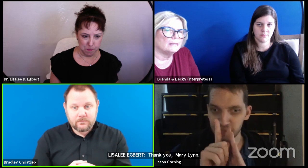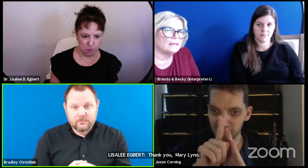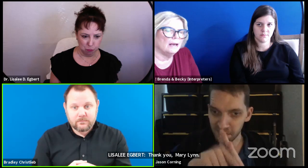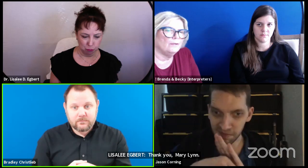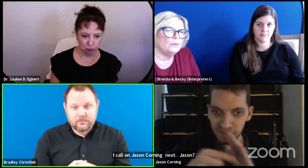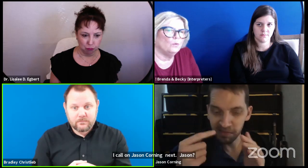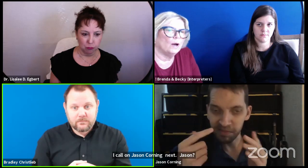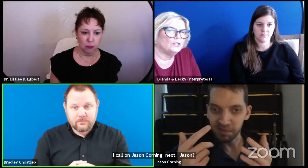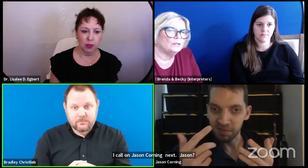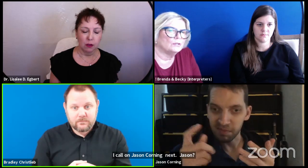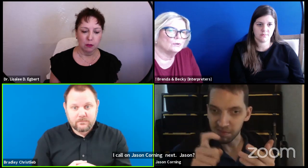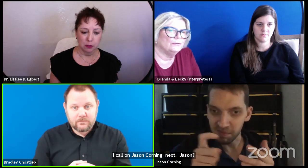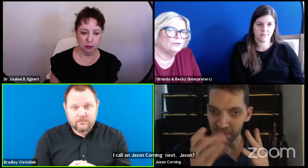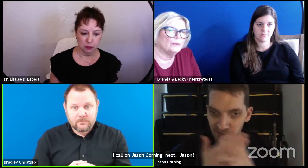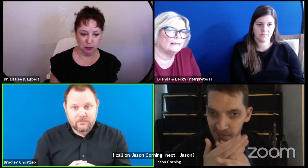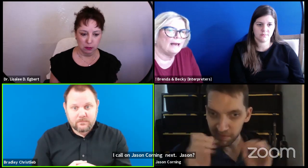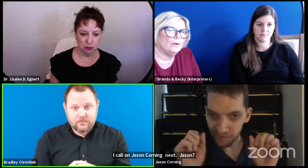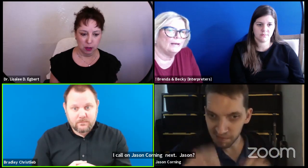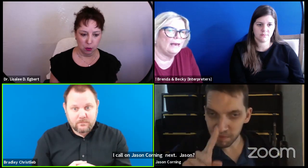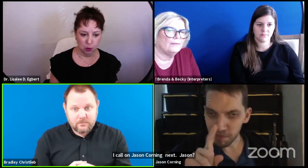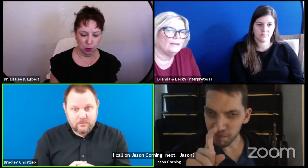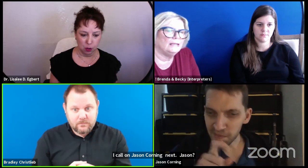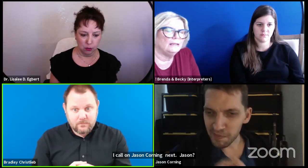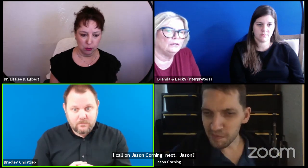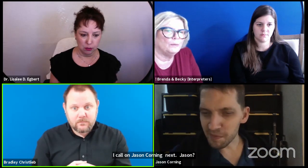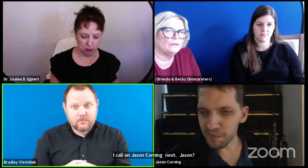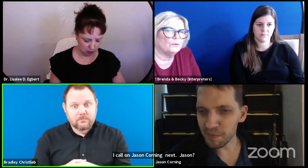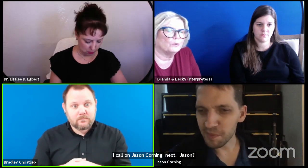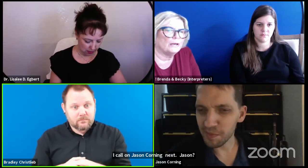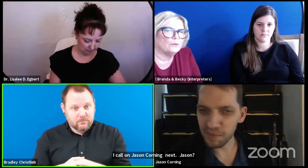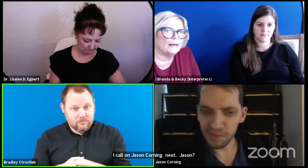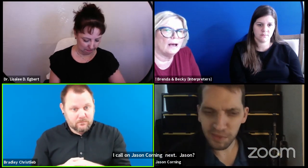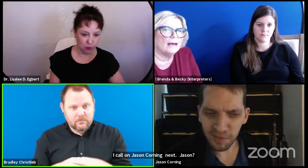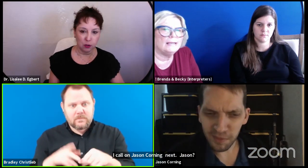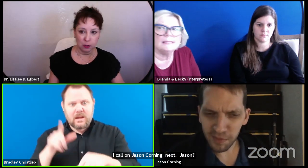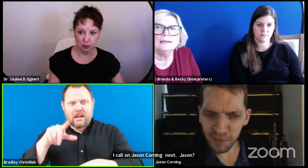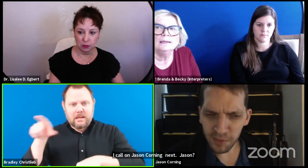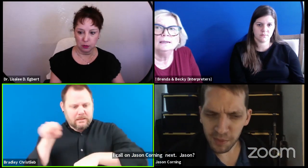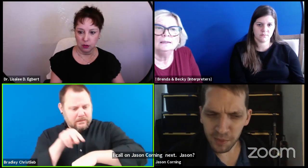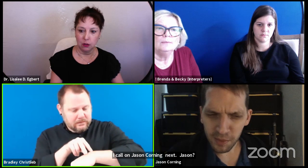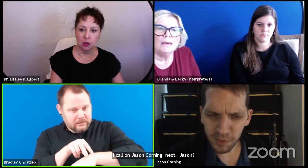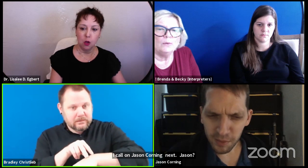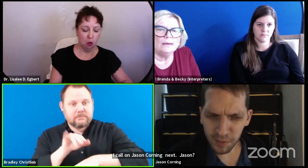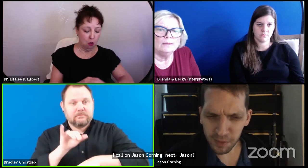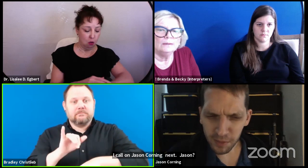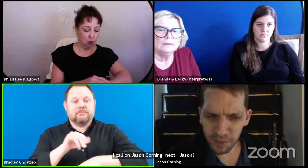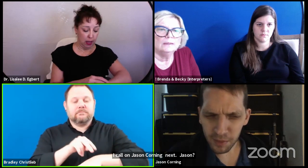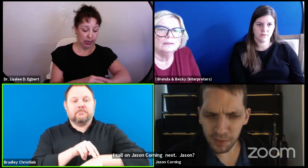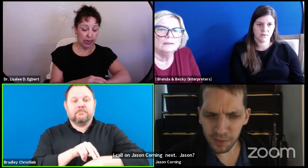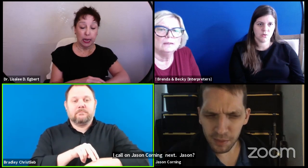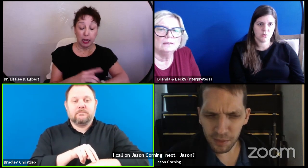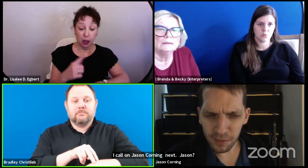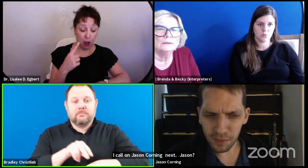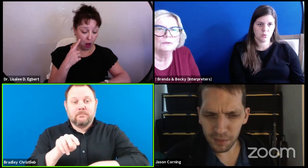Because I have been watching the screen for about an hour and a half. I need a little bit of a break for my eyes. May we?